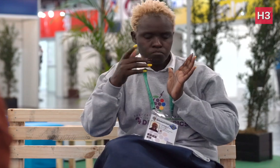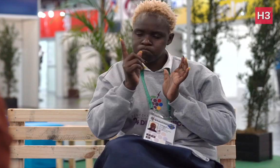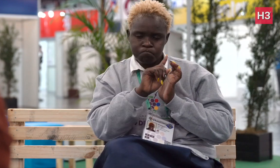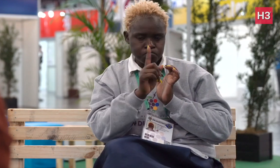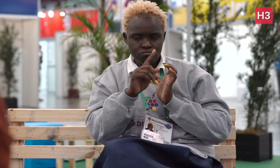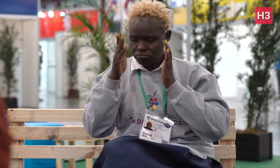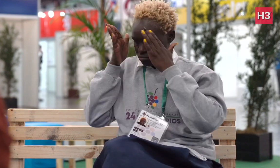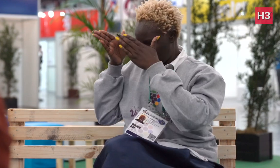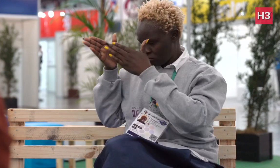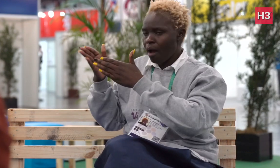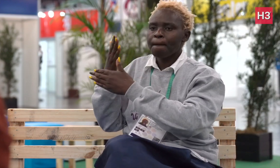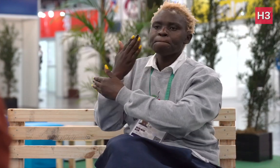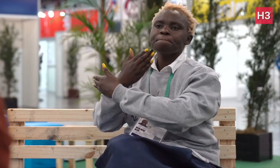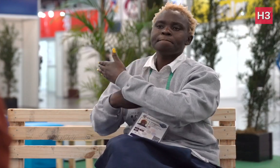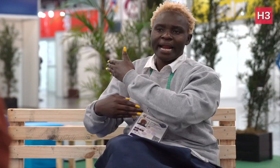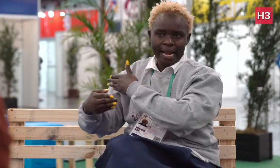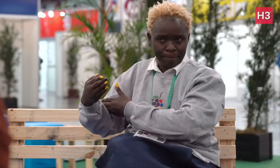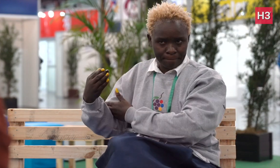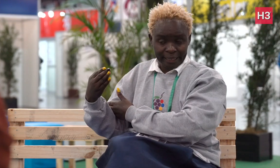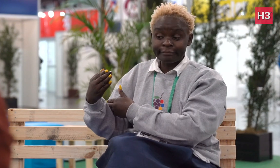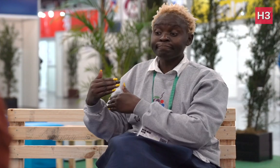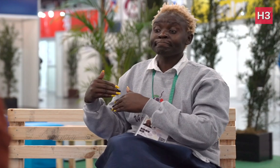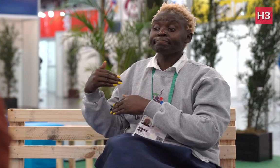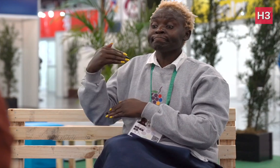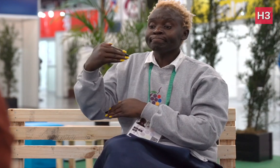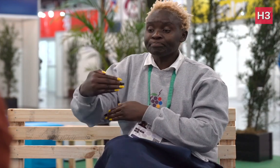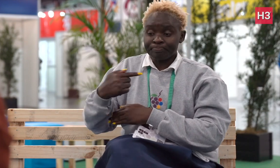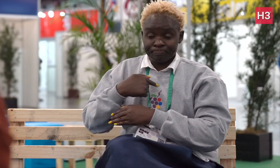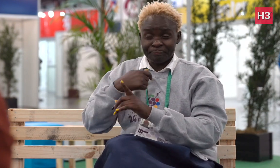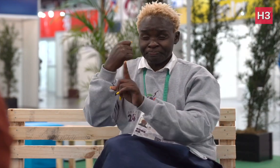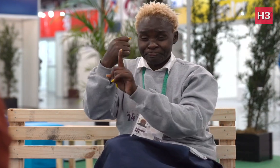more on Paralympics than us.